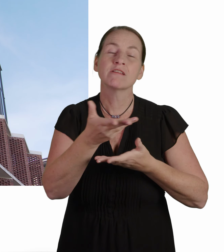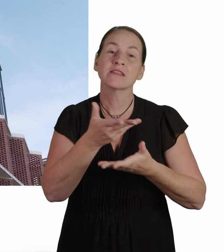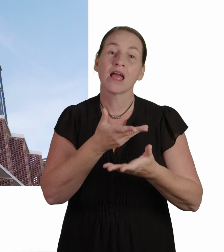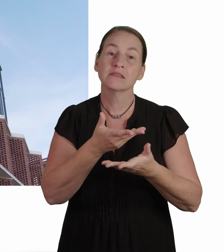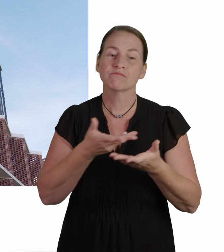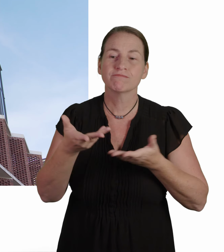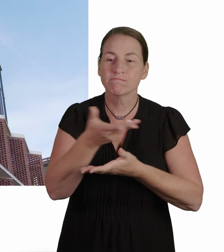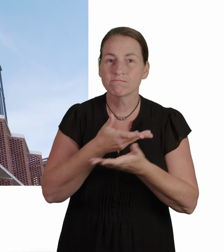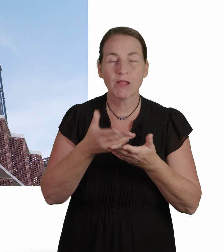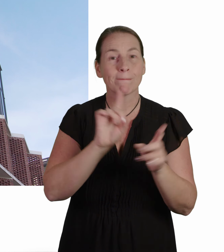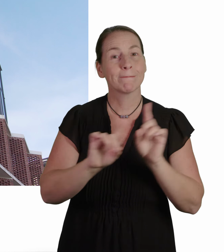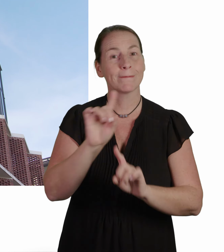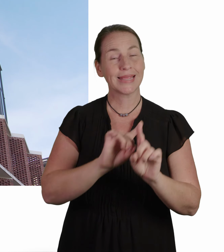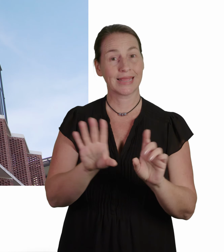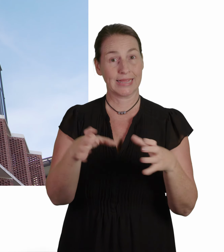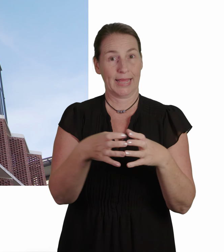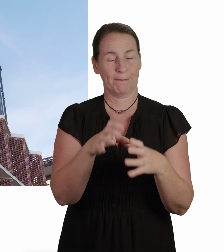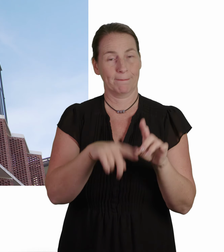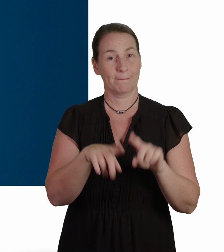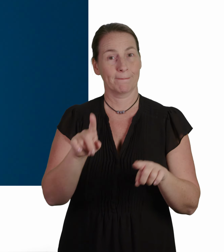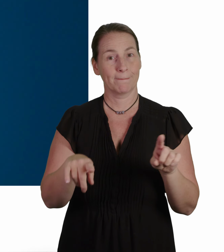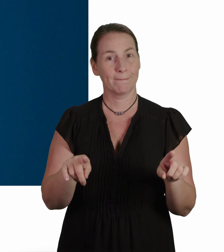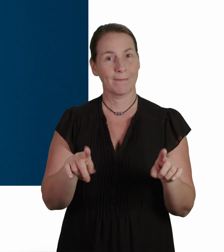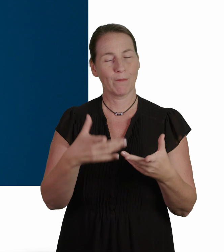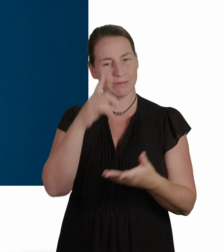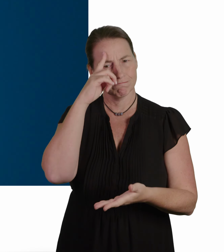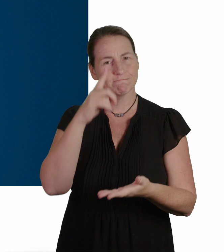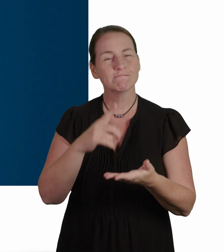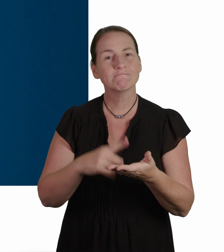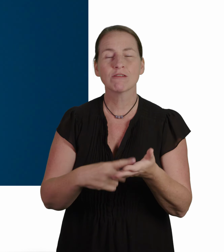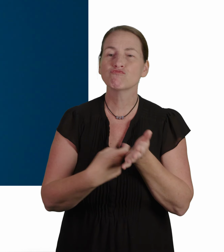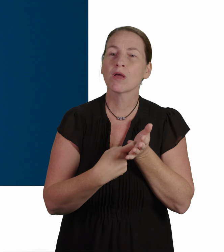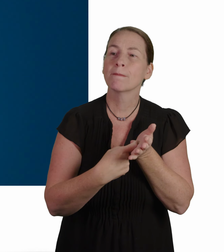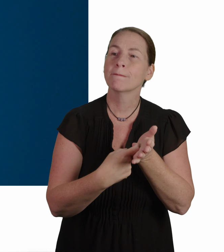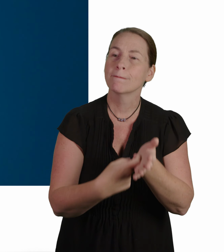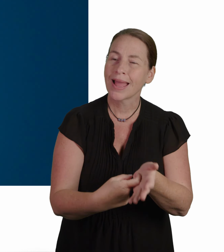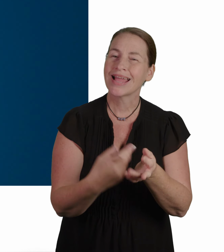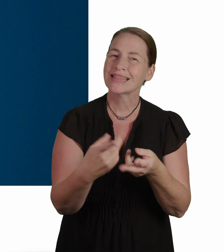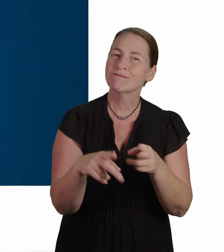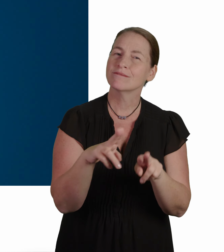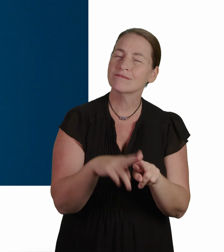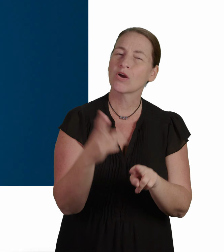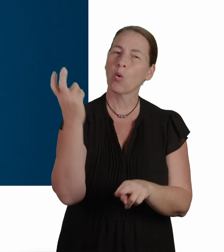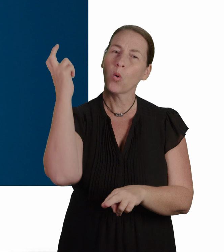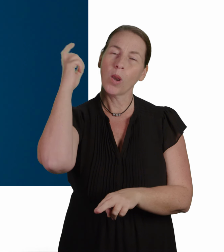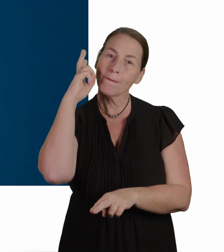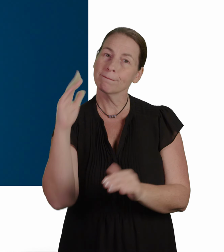in a multidisciplinary team meeting and we come out with a recommendation whether we think a cochlear implant